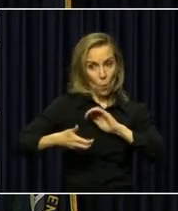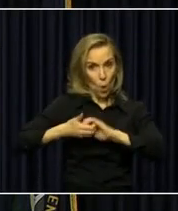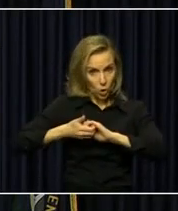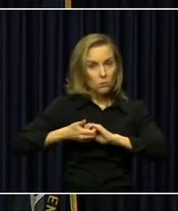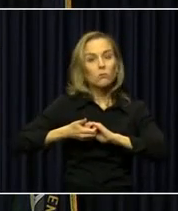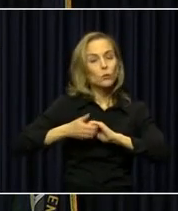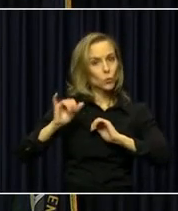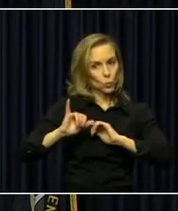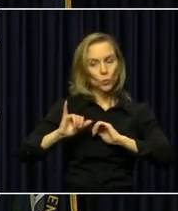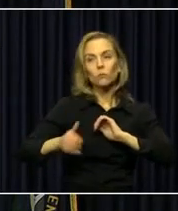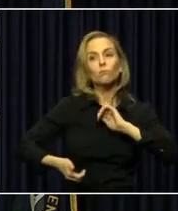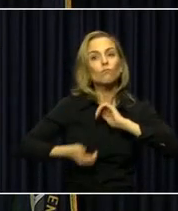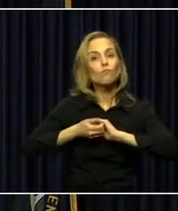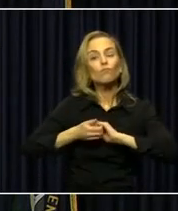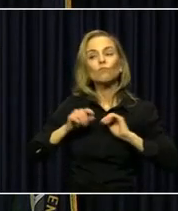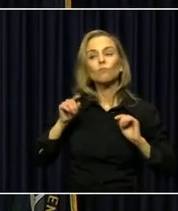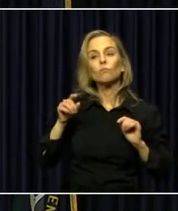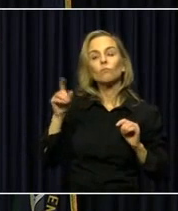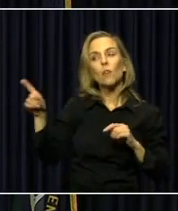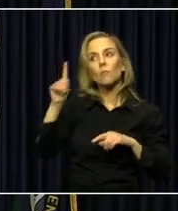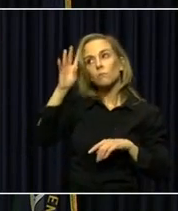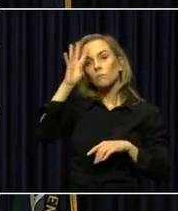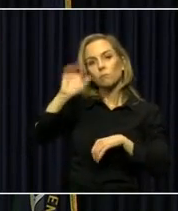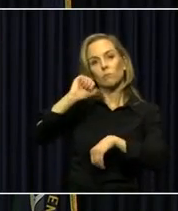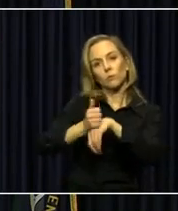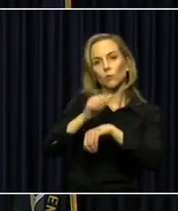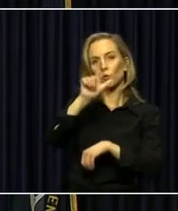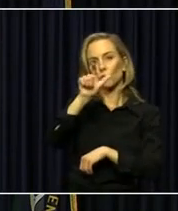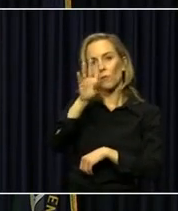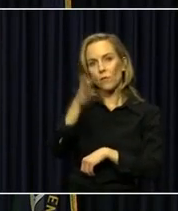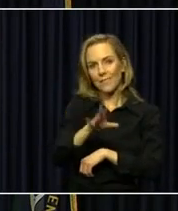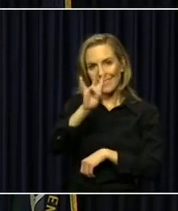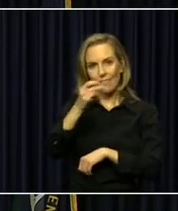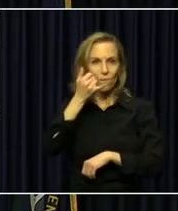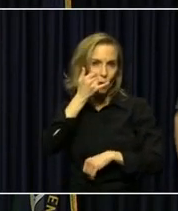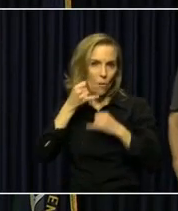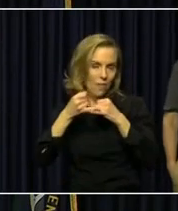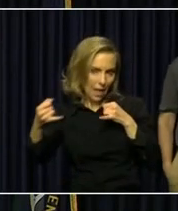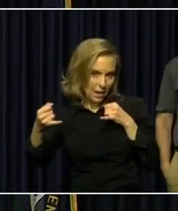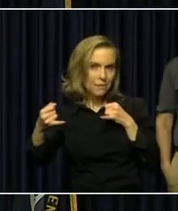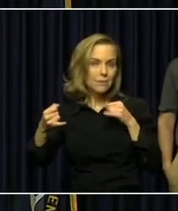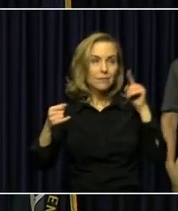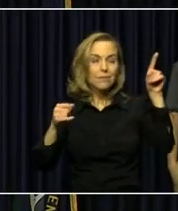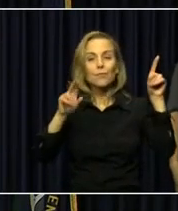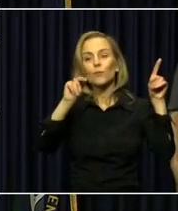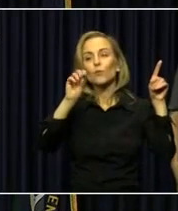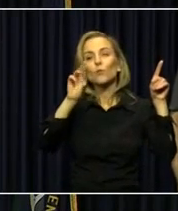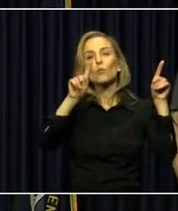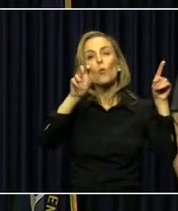THE FIRST TIER, OF COURSE, IS ACUTE CARE, BUT AS WE MOVE THROUGH, THIS IS A VERY